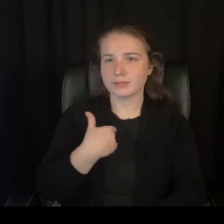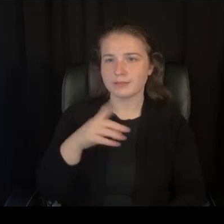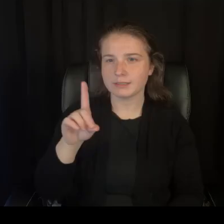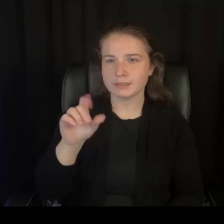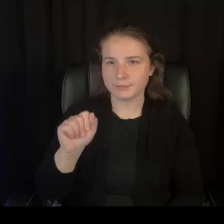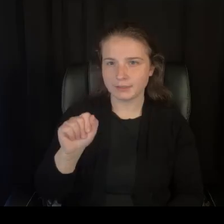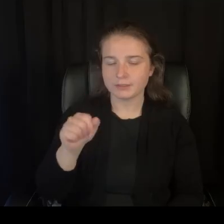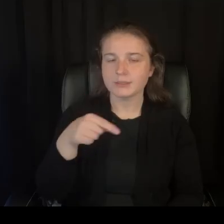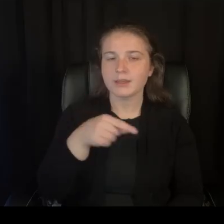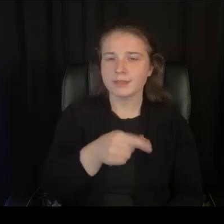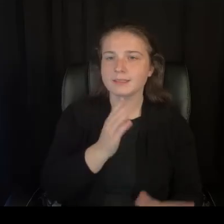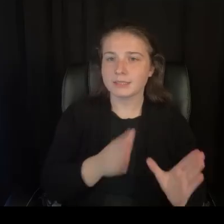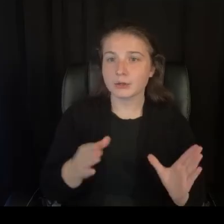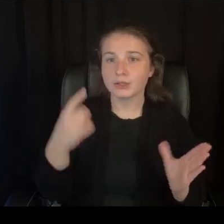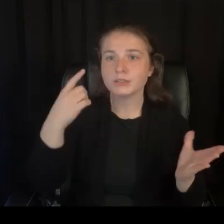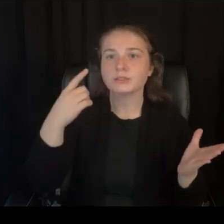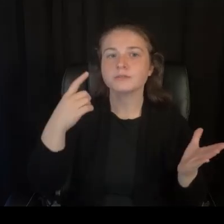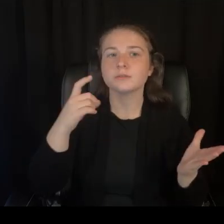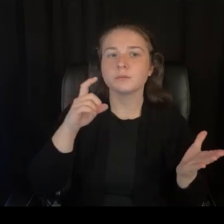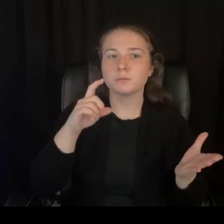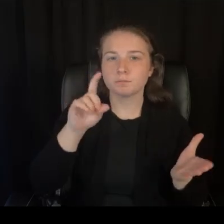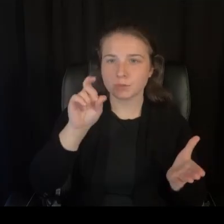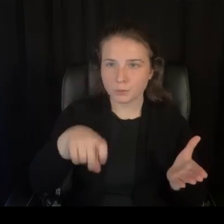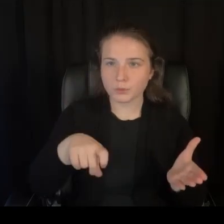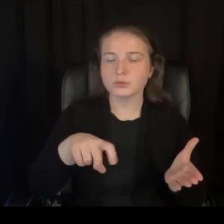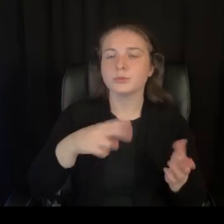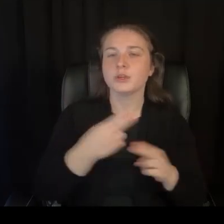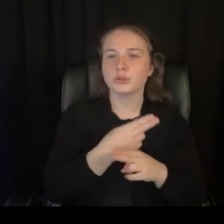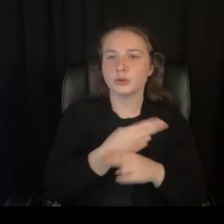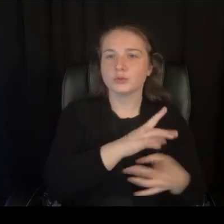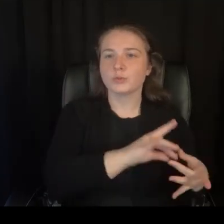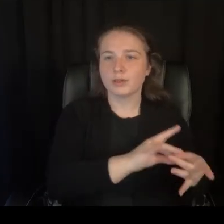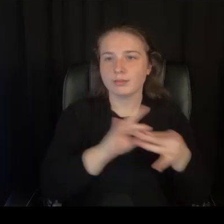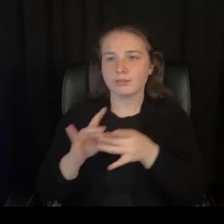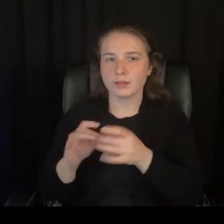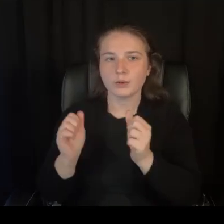The video series is intended to be used in conjunction with the Guidance for